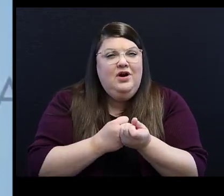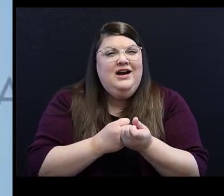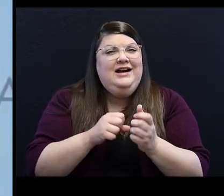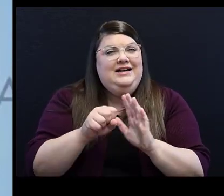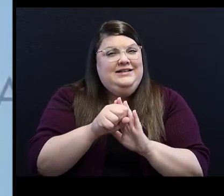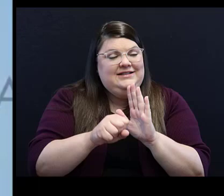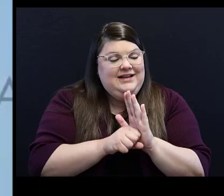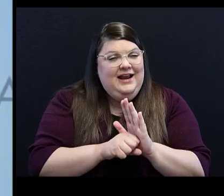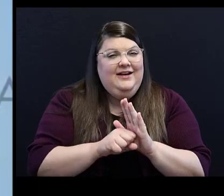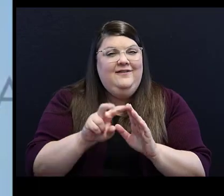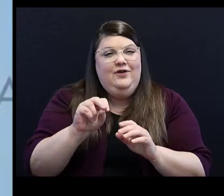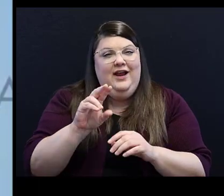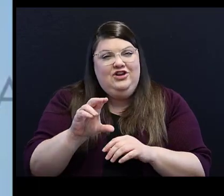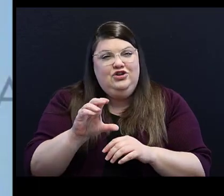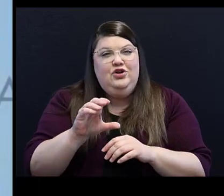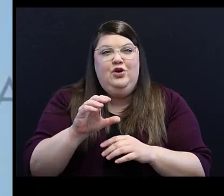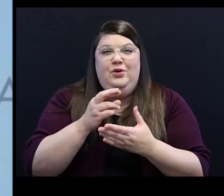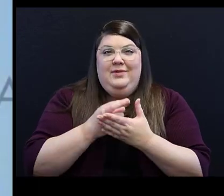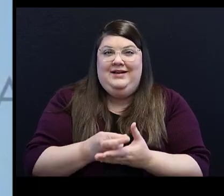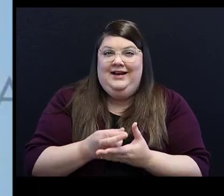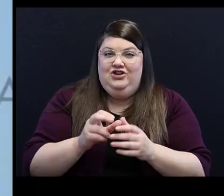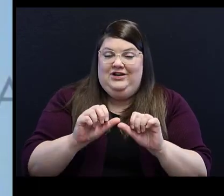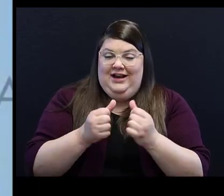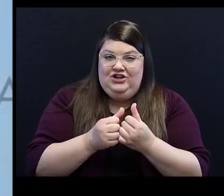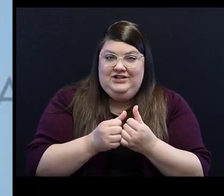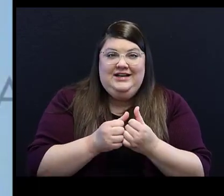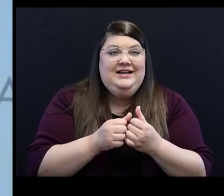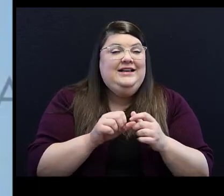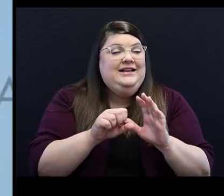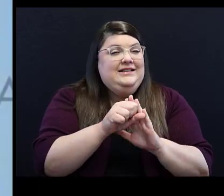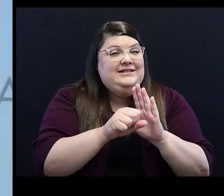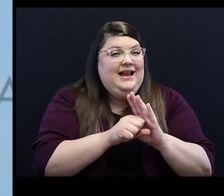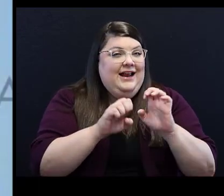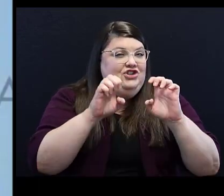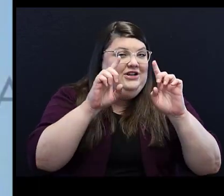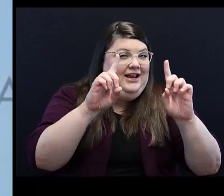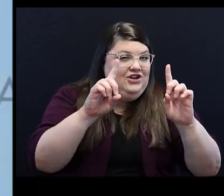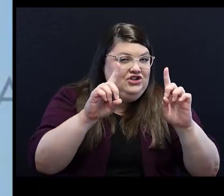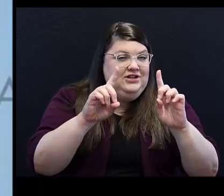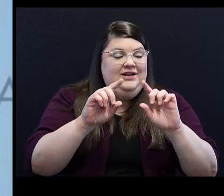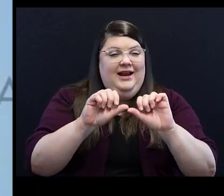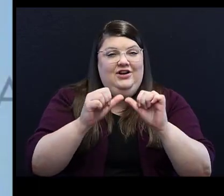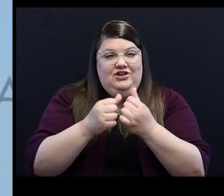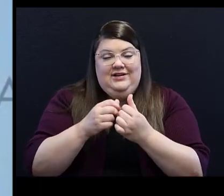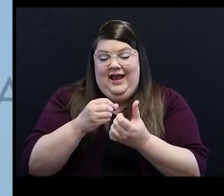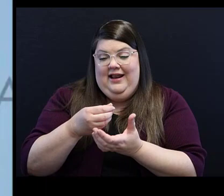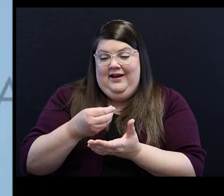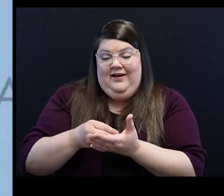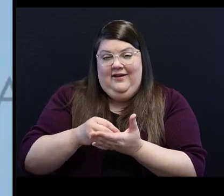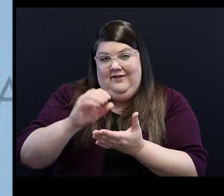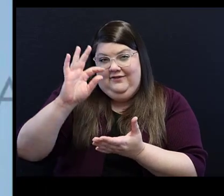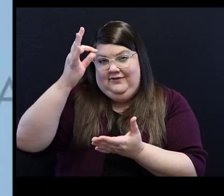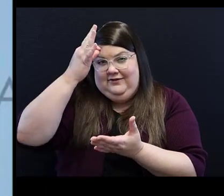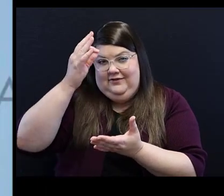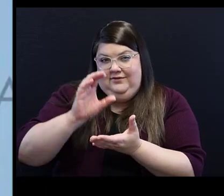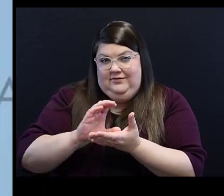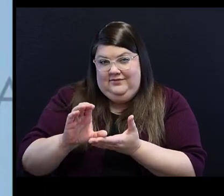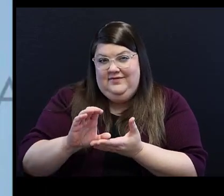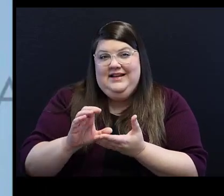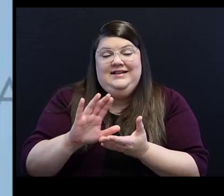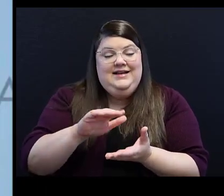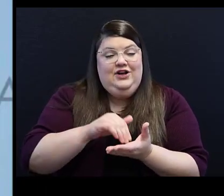Agencies, State Education Agencies, and federally funded Centers for Independent Living in creating